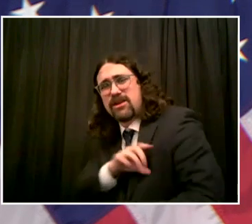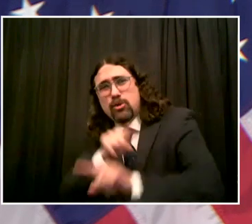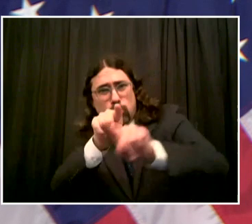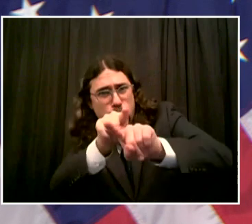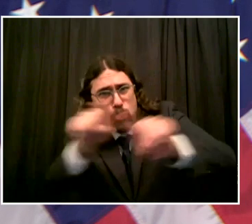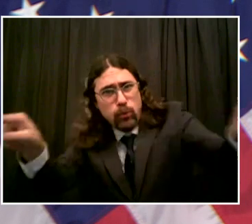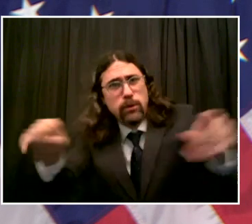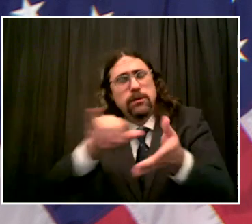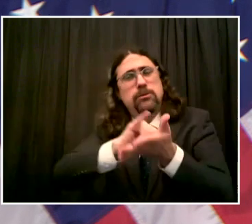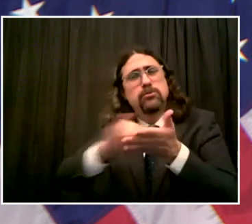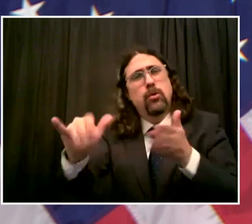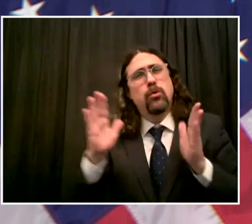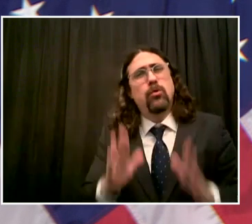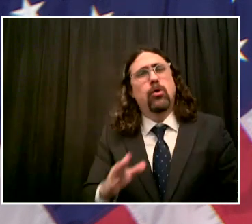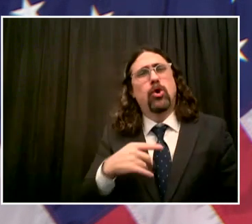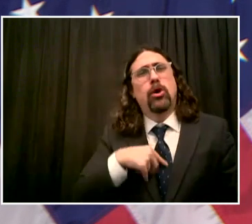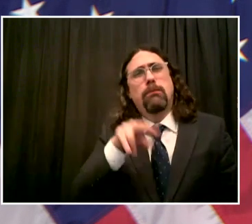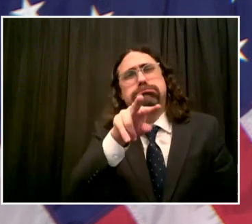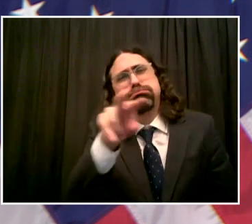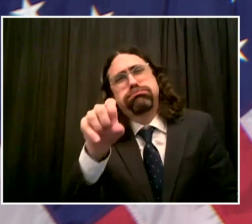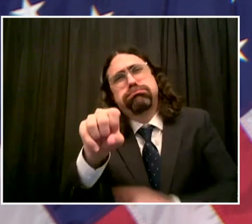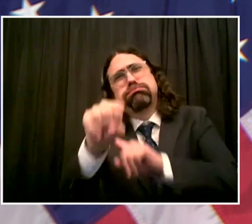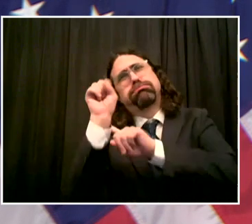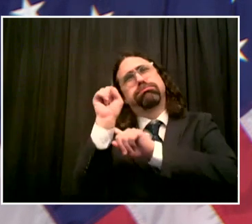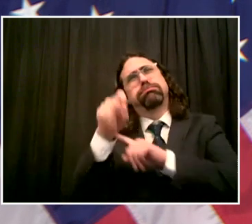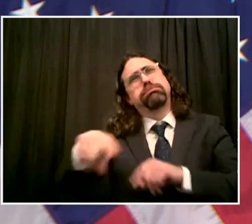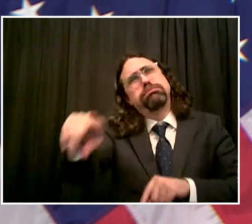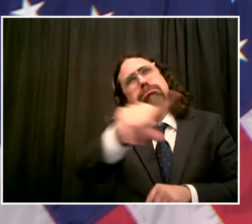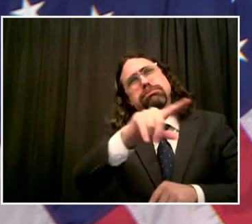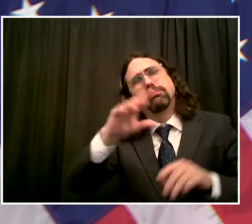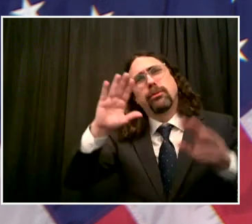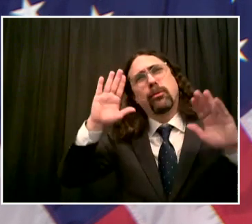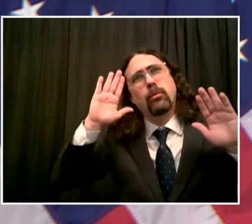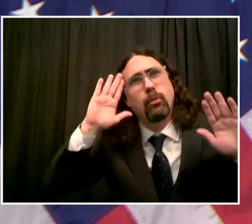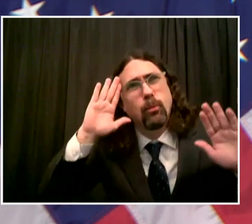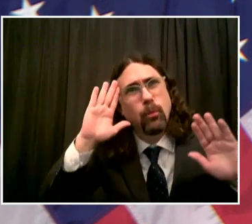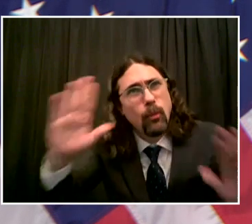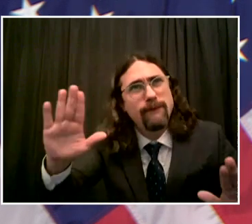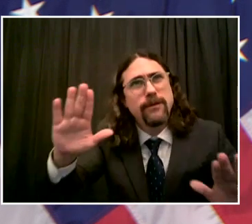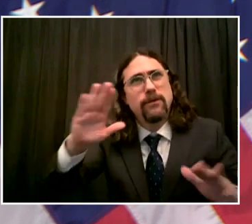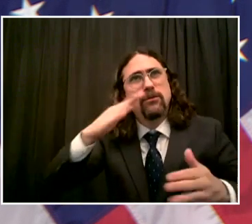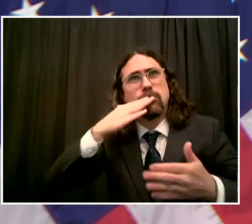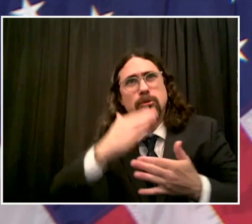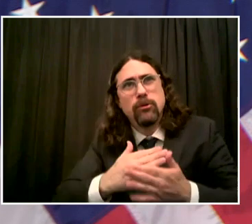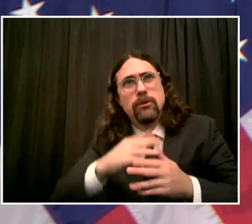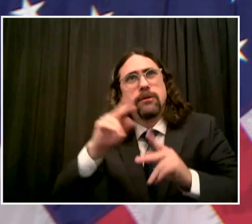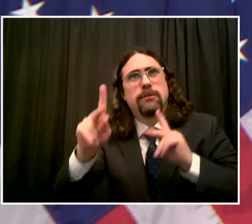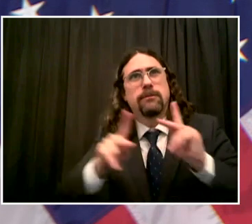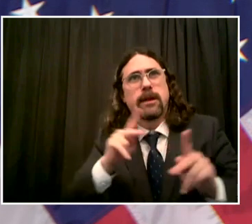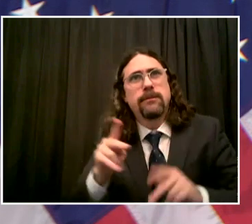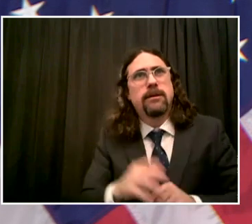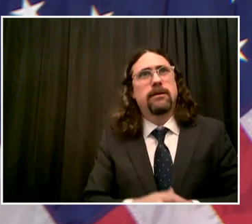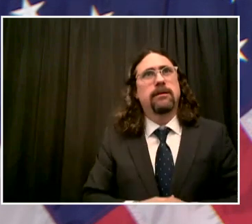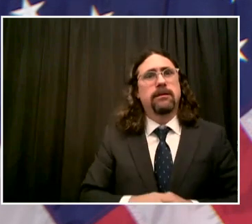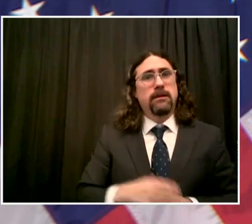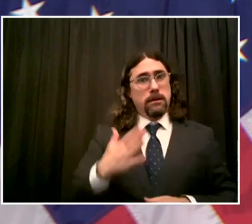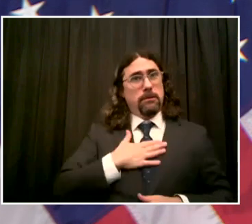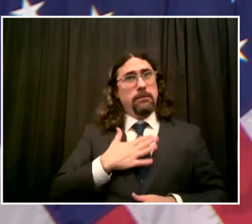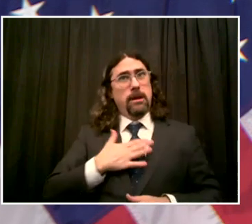OF THIS WHETHER IT'S CLREGY, ELECTED OFFIACILS, THIS IS WERE LEADERS STEP UP. THIS IS WHERE LACK OF